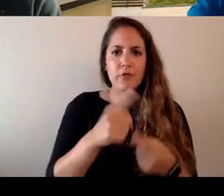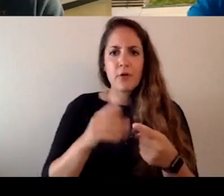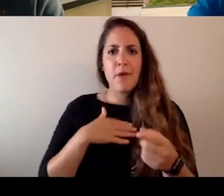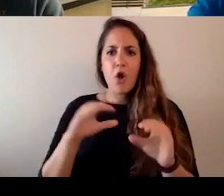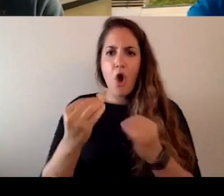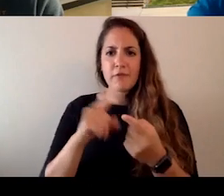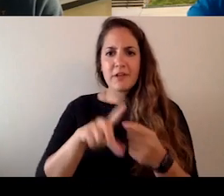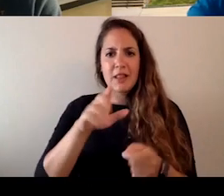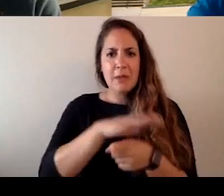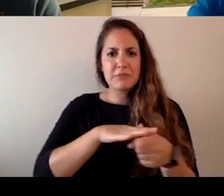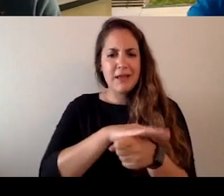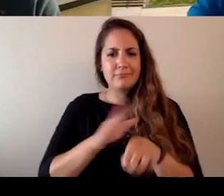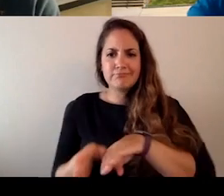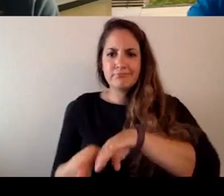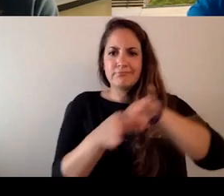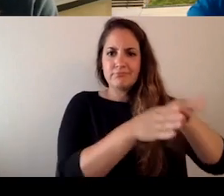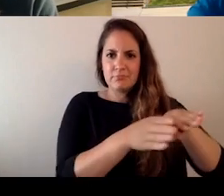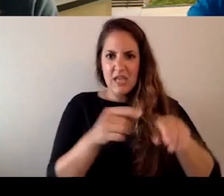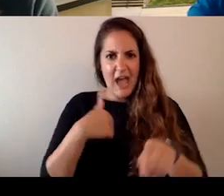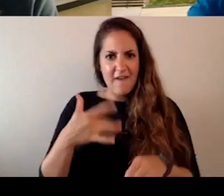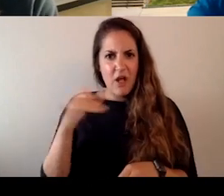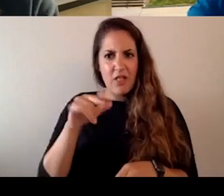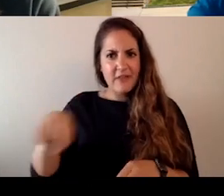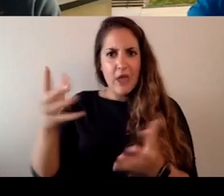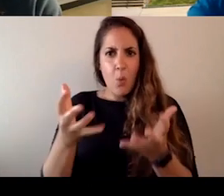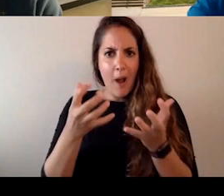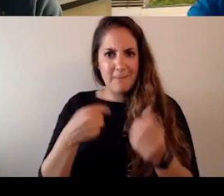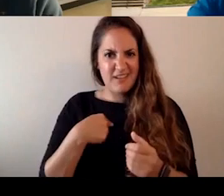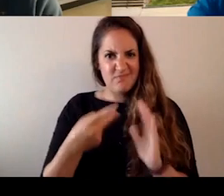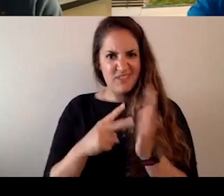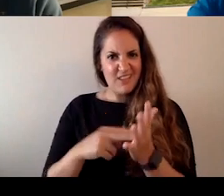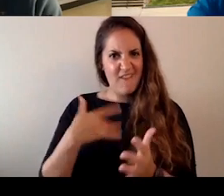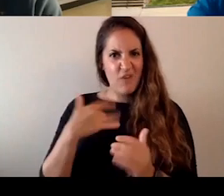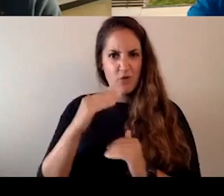I felt wanted and I felt like I'll be comfortable here. And that was very, very important to me.